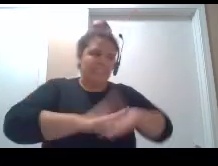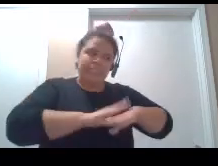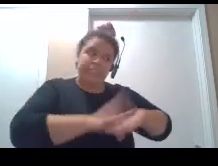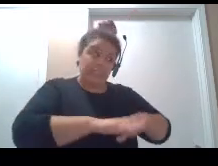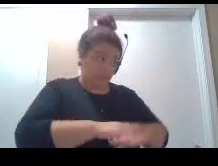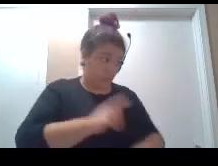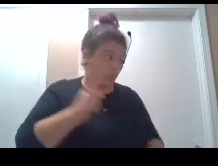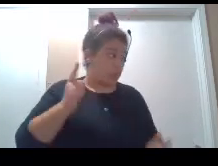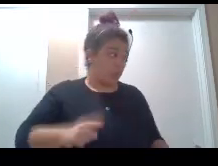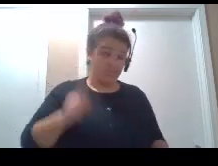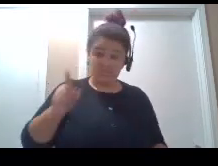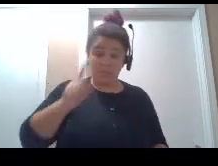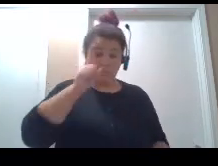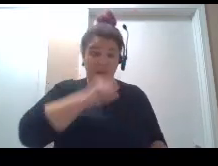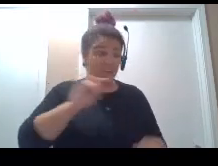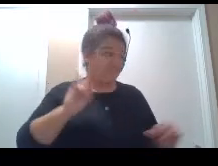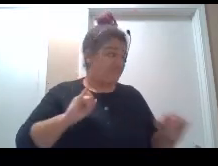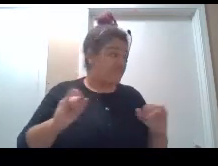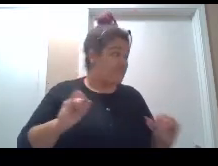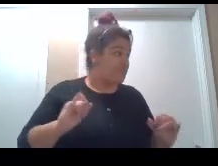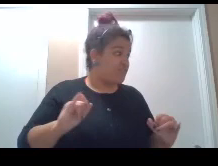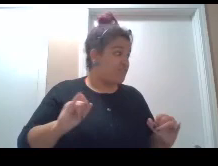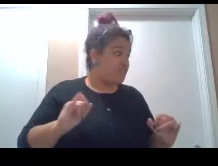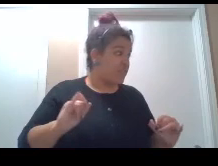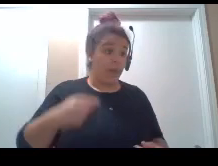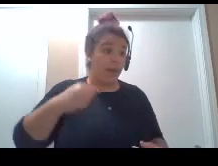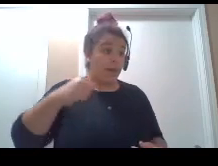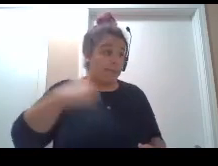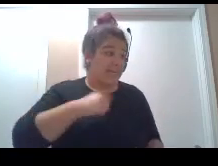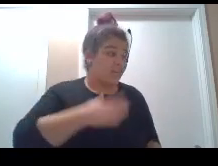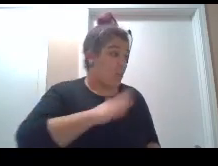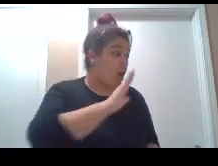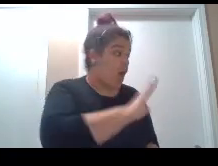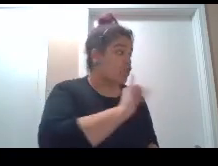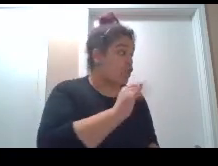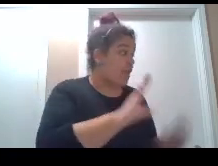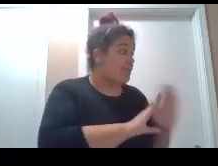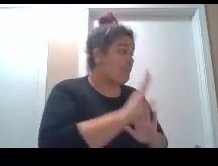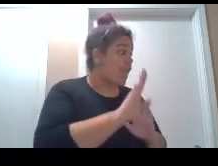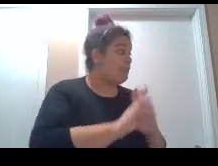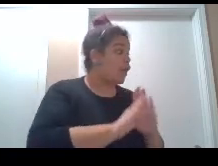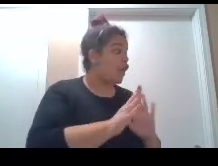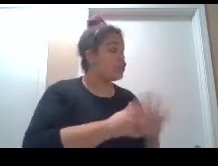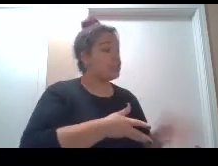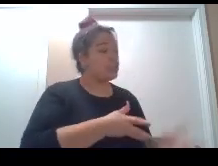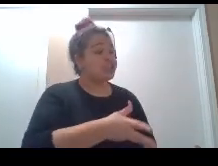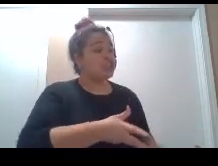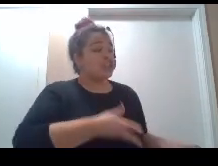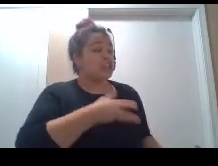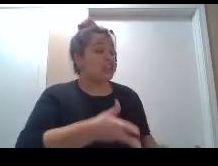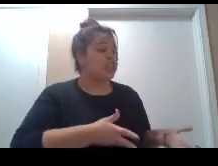of the mock interview, you will be acting as the employer. This is not the time to correct the candidate on their